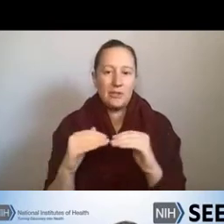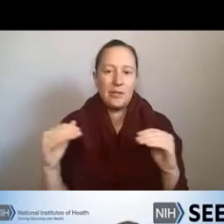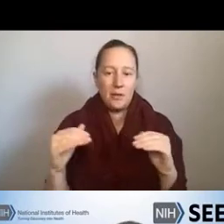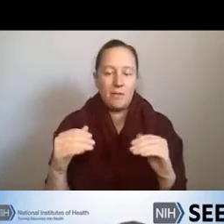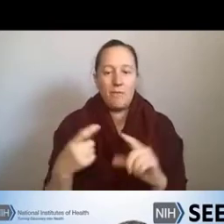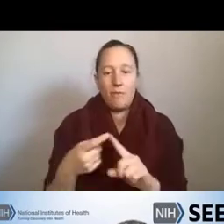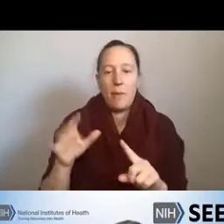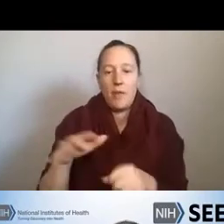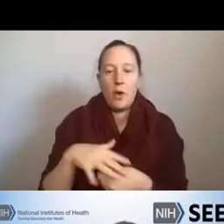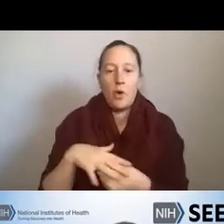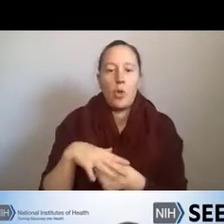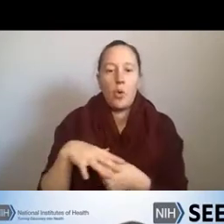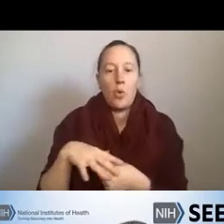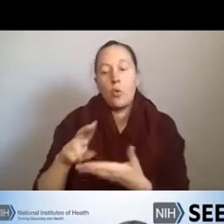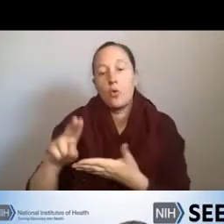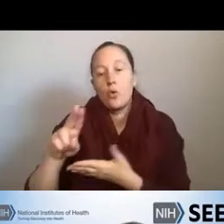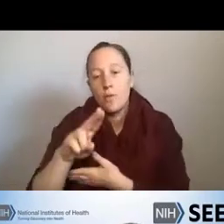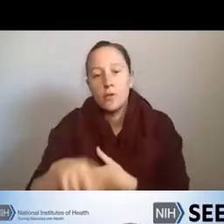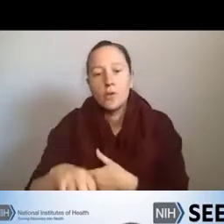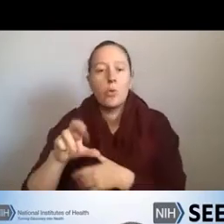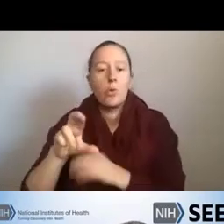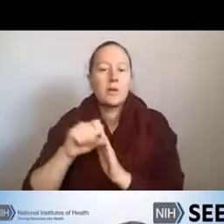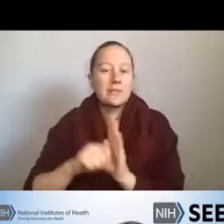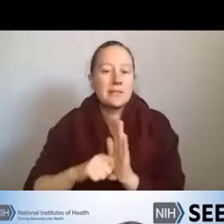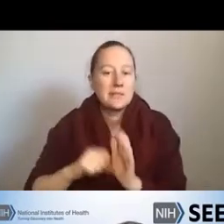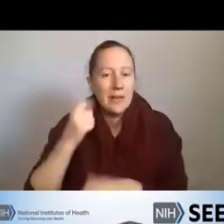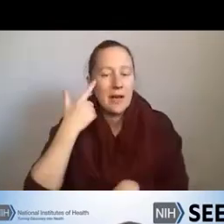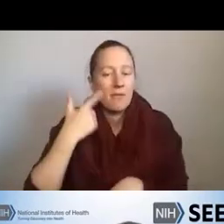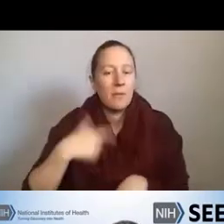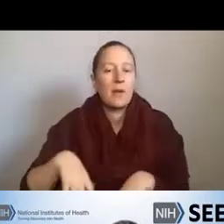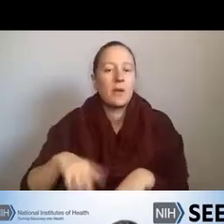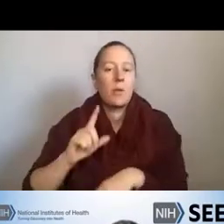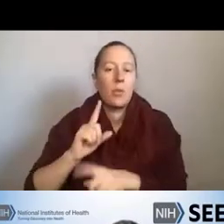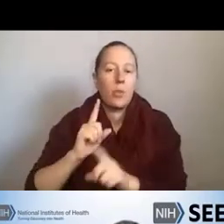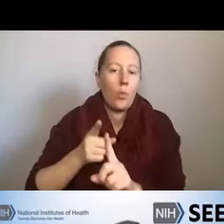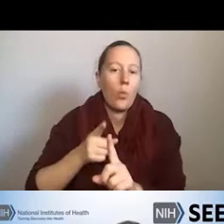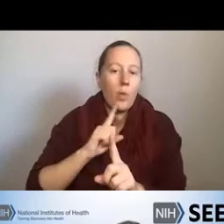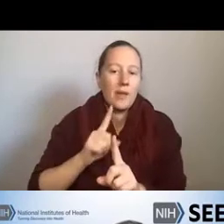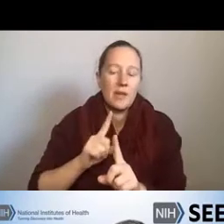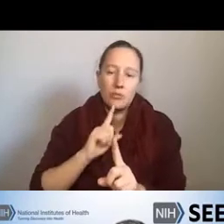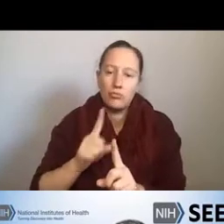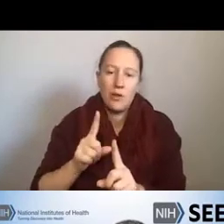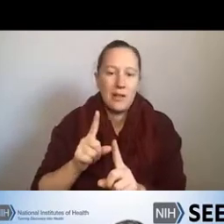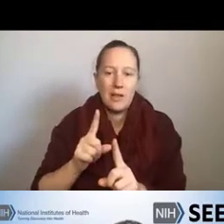either from the university or their state government, and so the idea is to really amplify the scope of the program